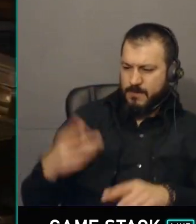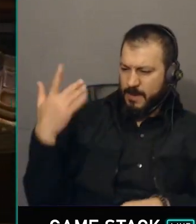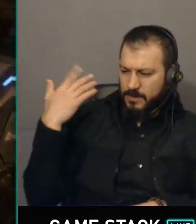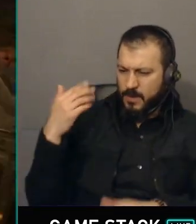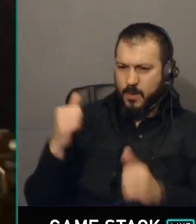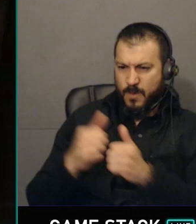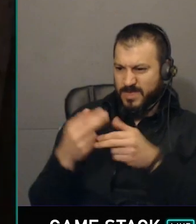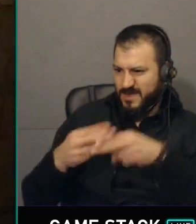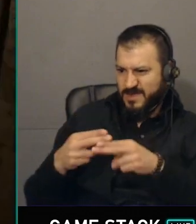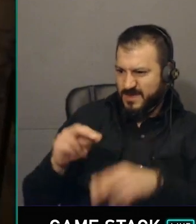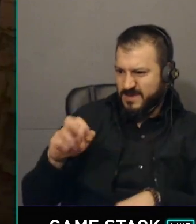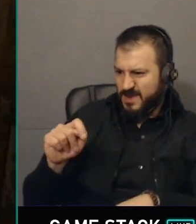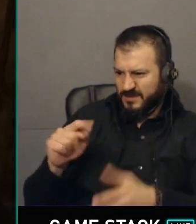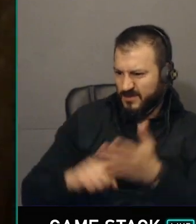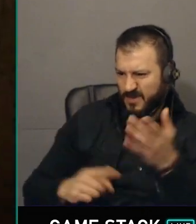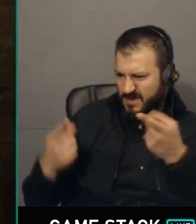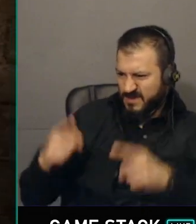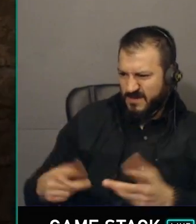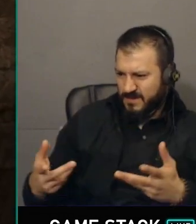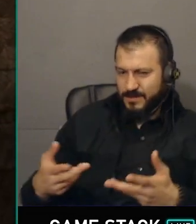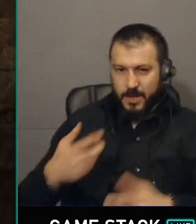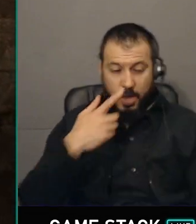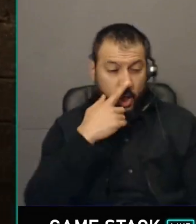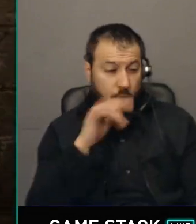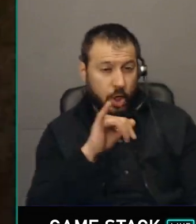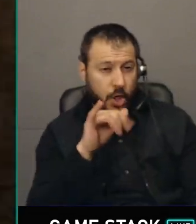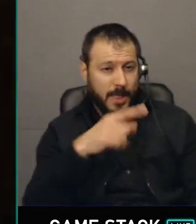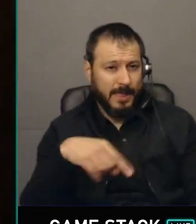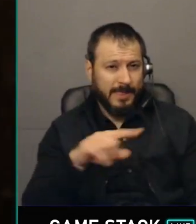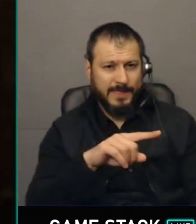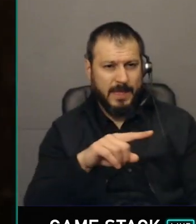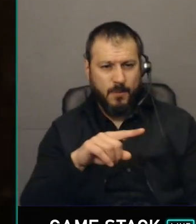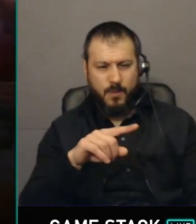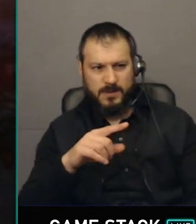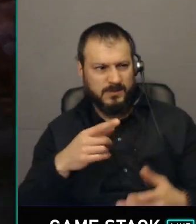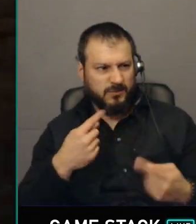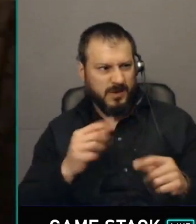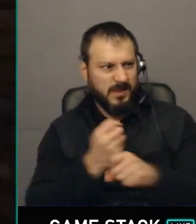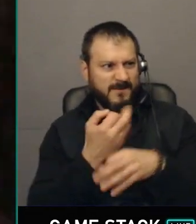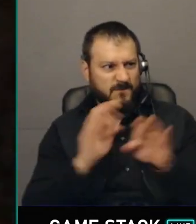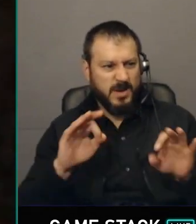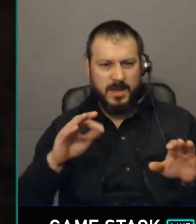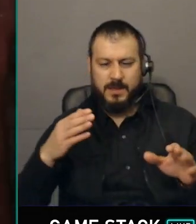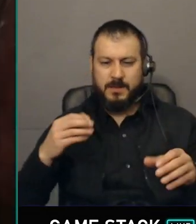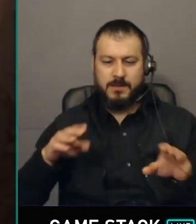I mean, what the hell was that?” “It looked like they were transforming?” “Wait, you mean like evolving?”